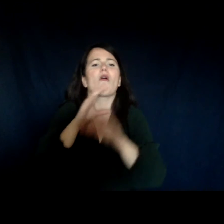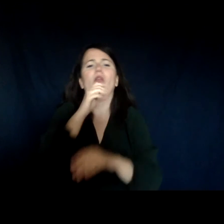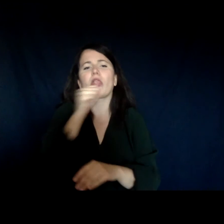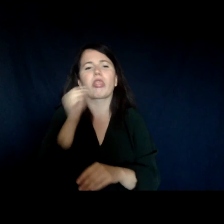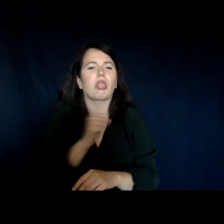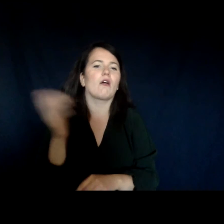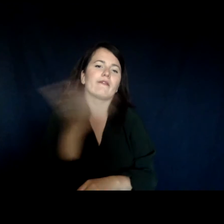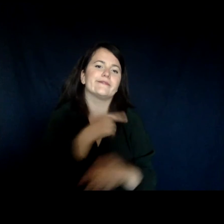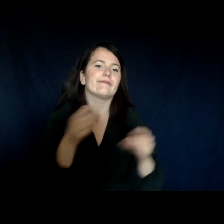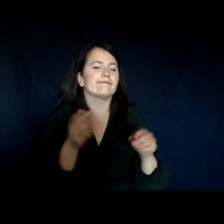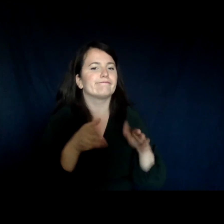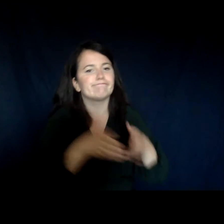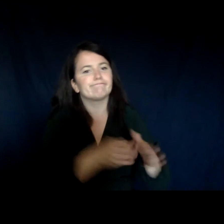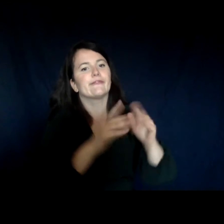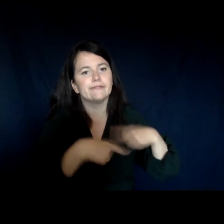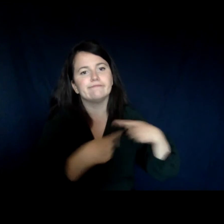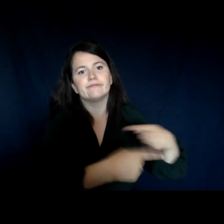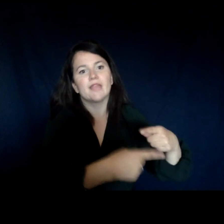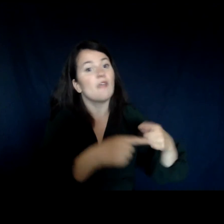Last but not least, that's a real concern.